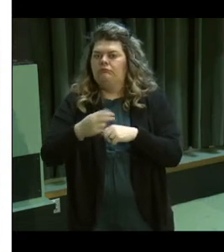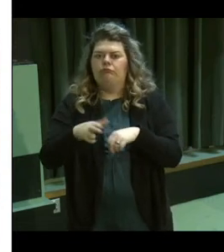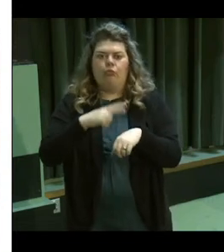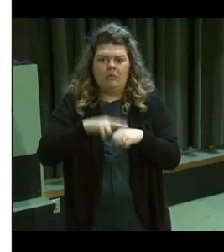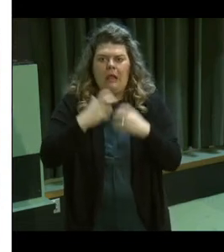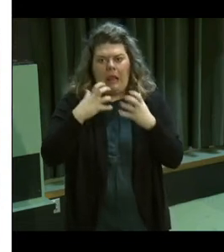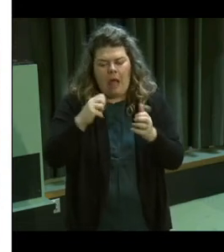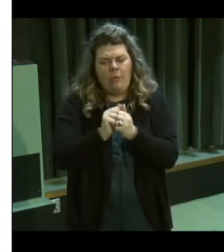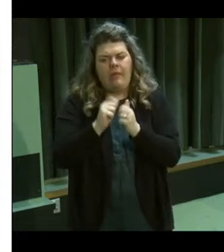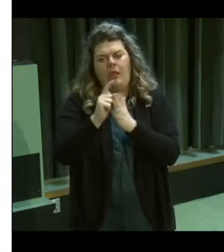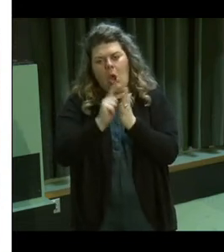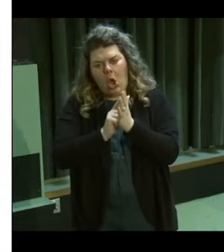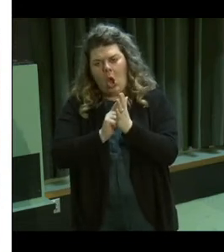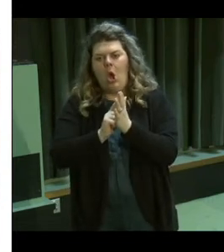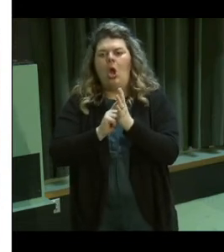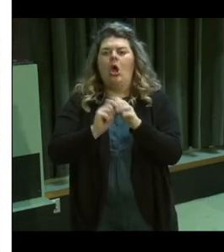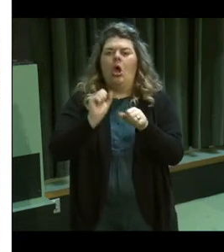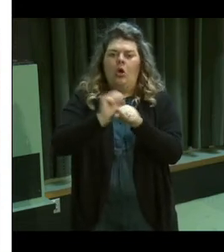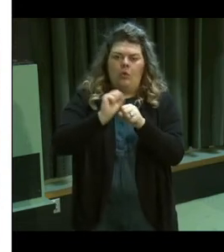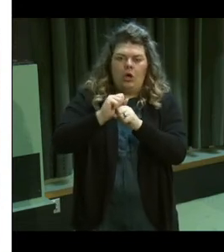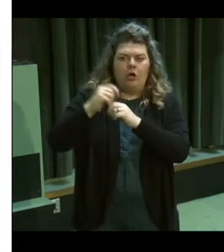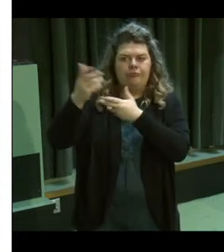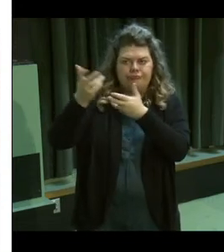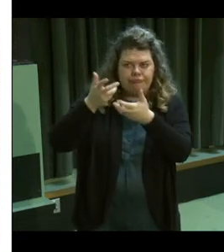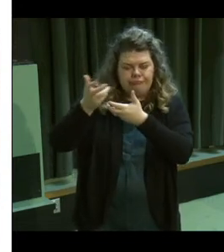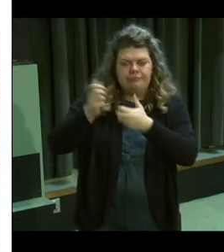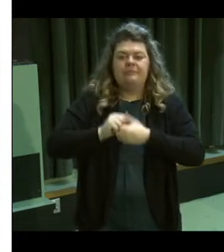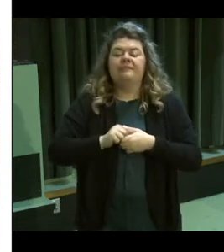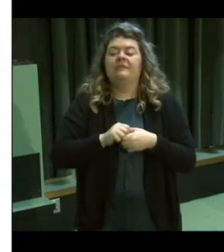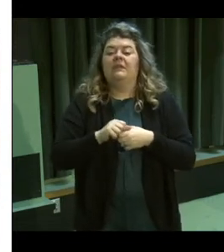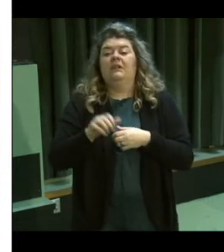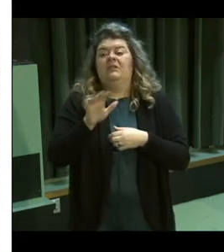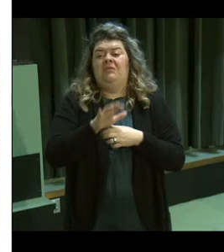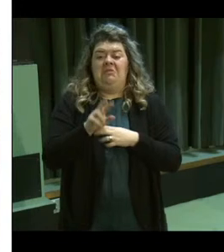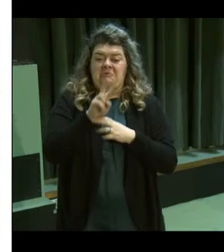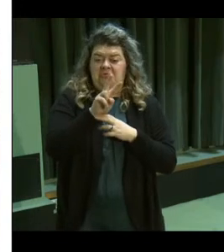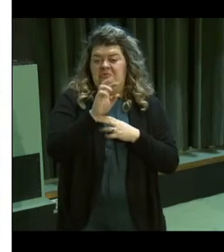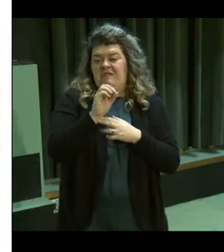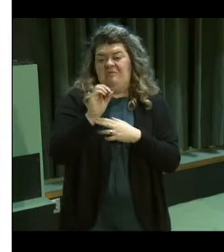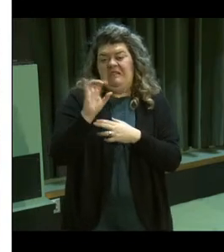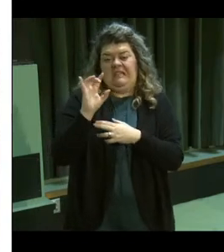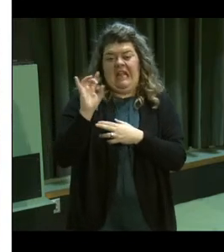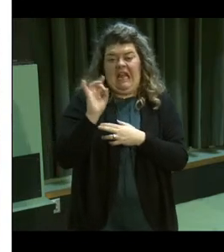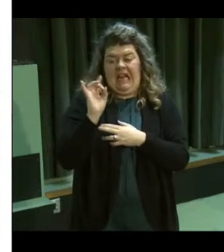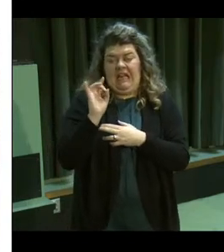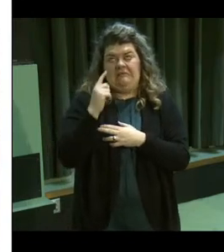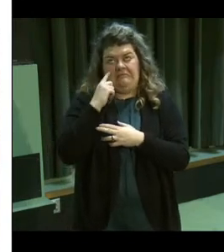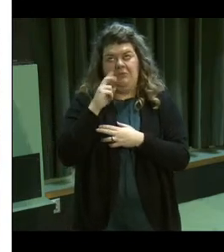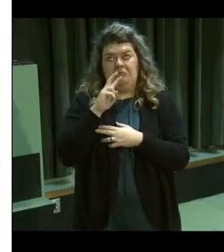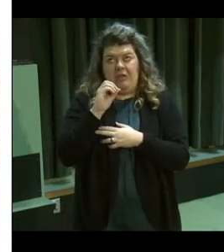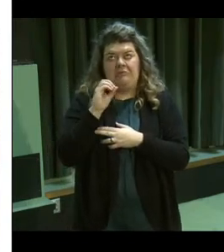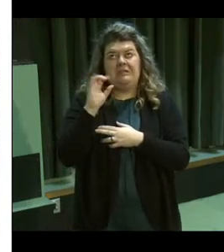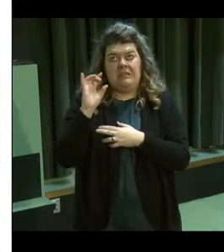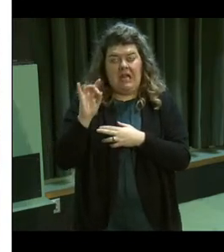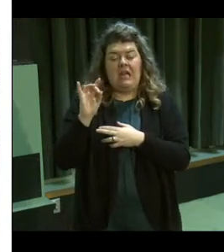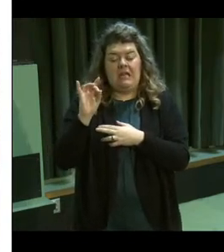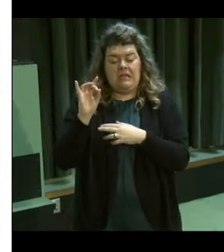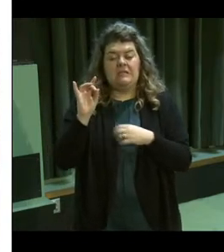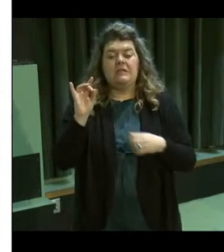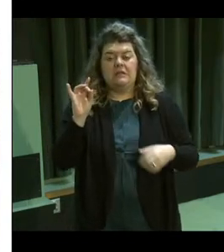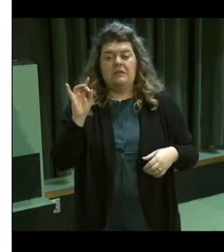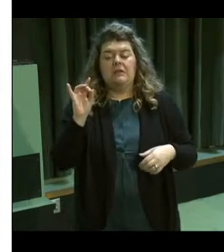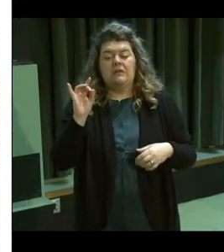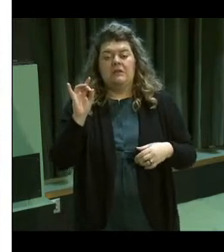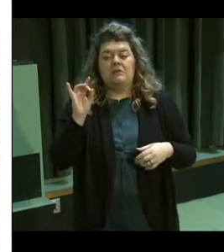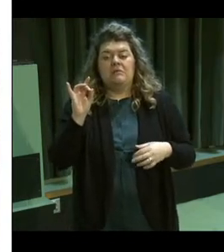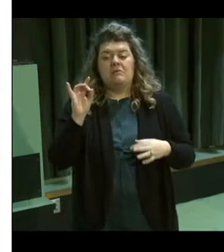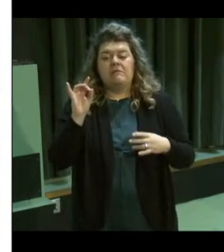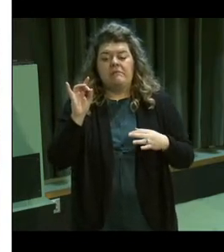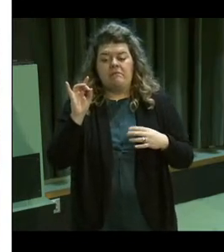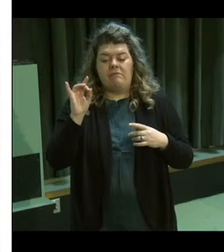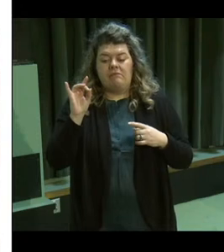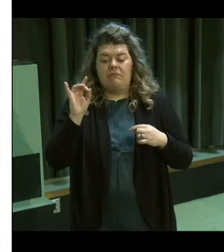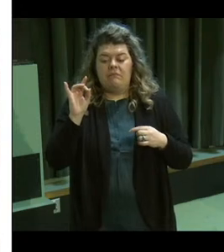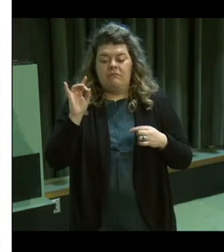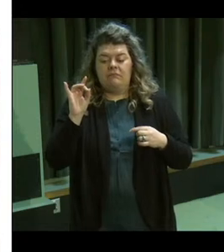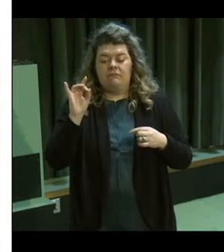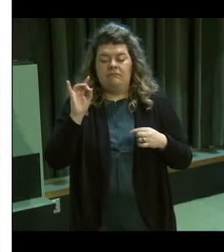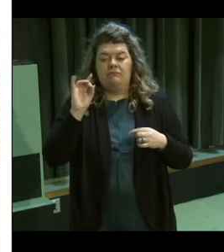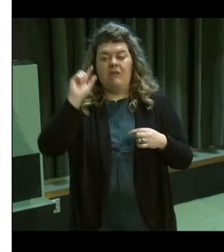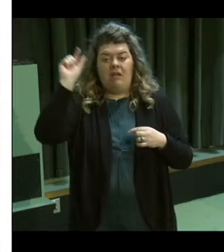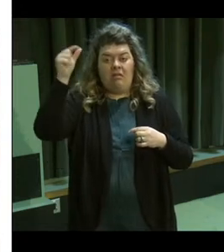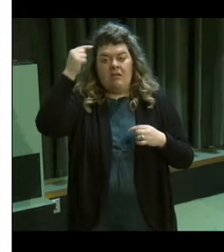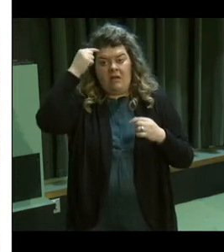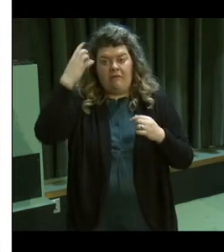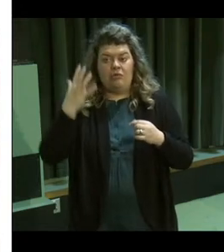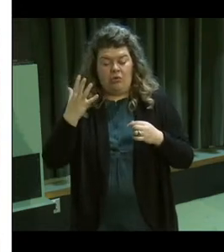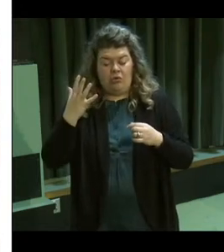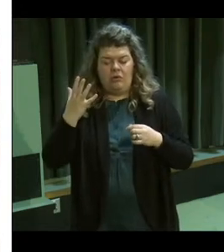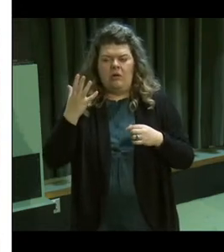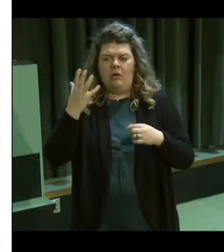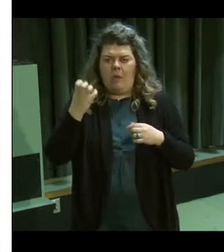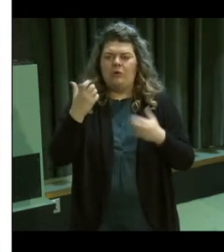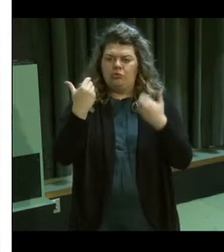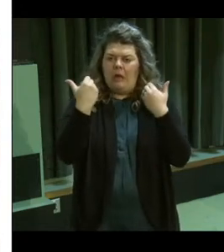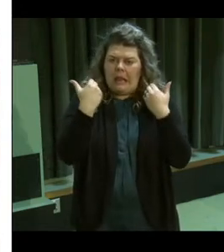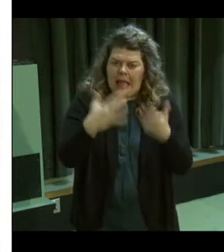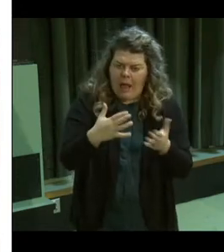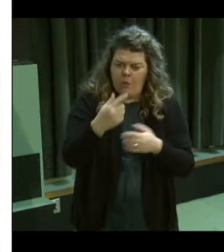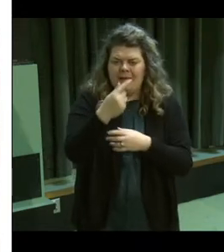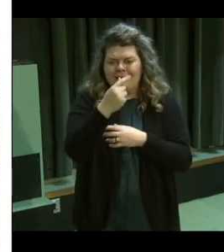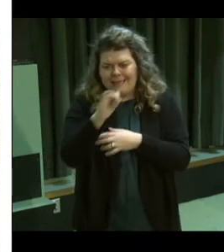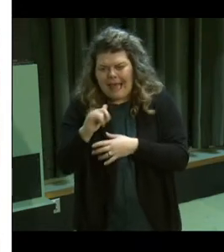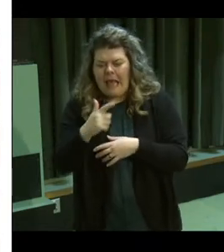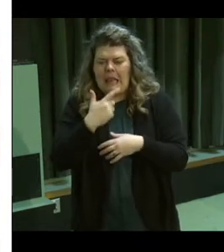legislature and so, in 2008.